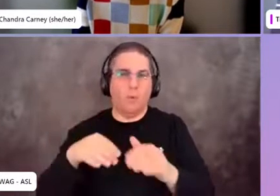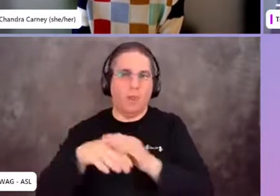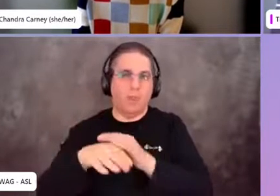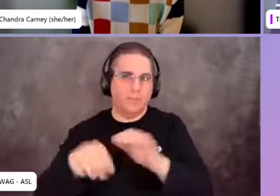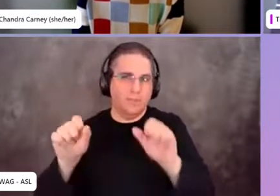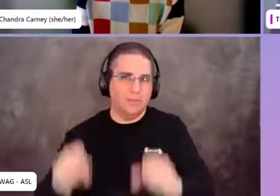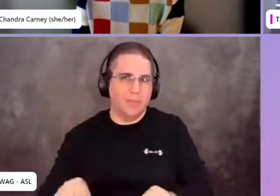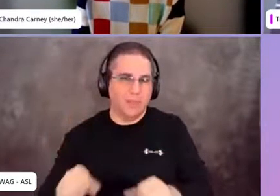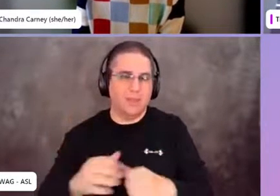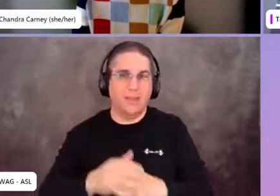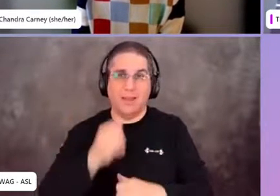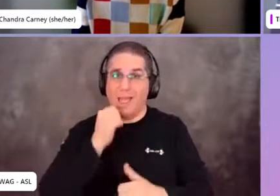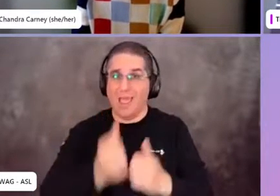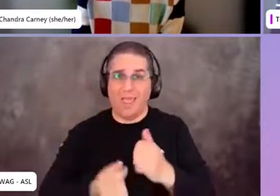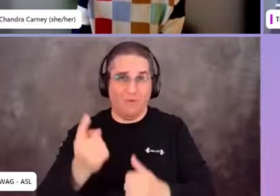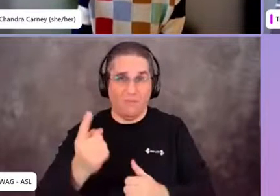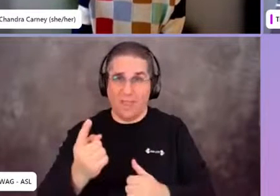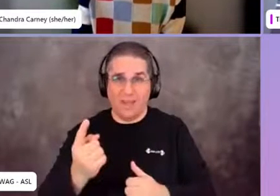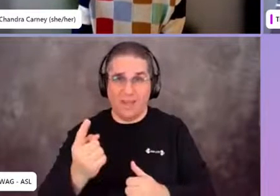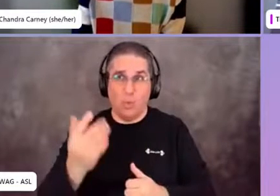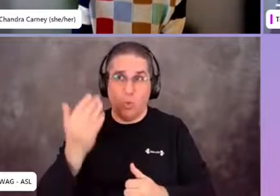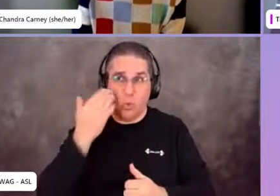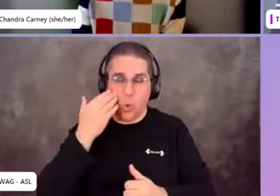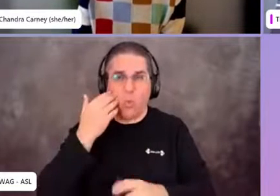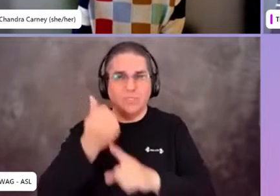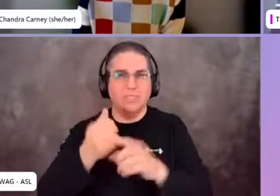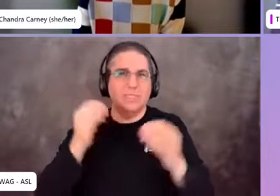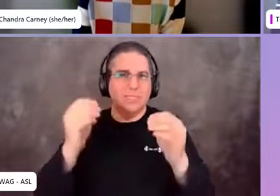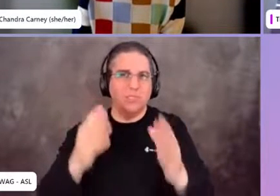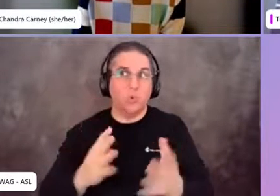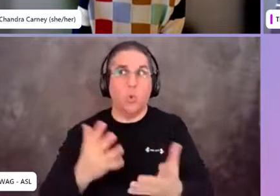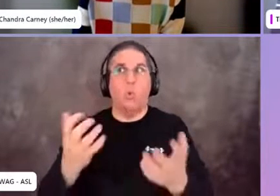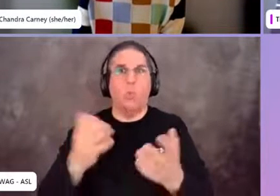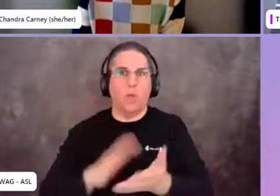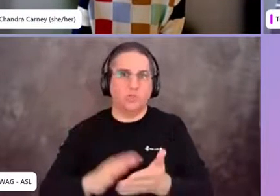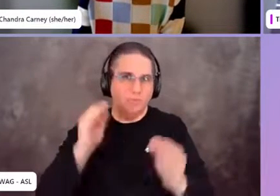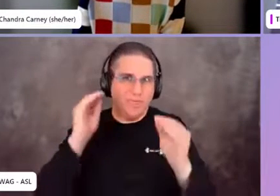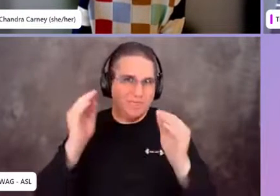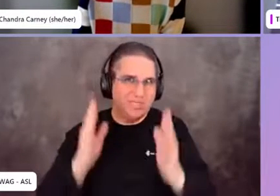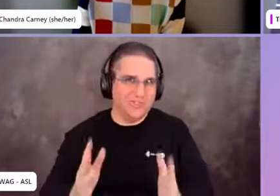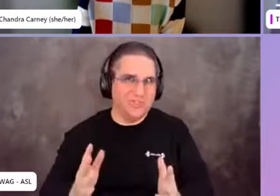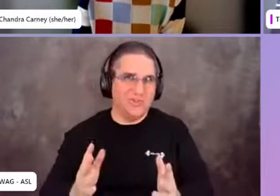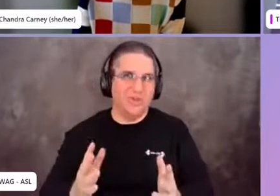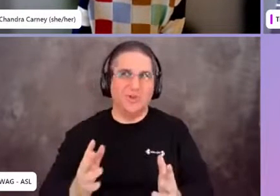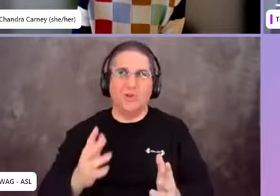more legal perspective on things. Then you get to the training parts, making sure everyone knows about